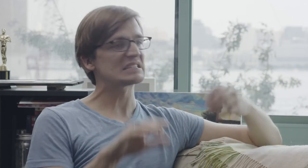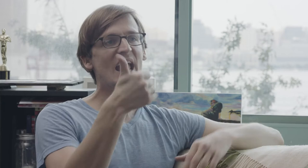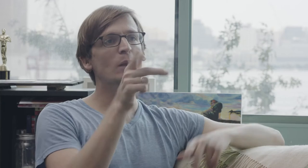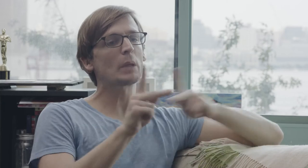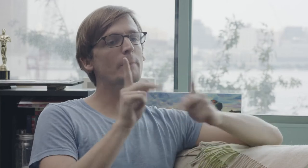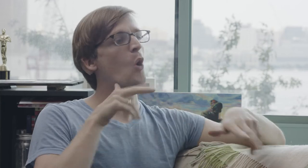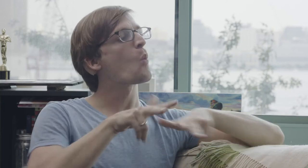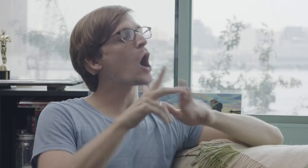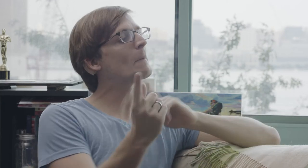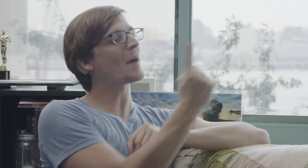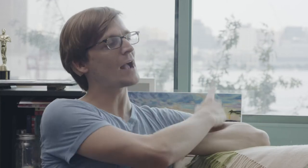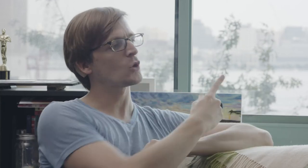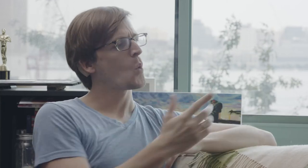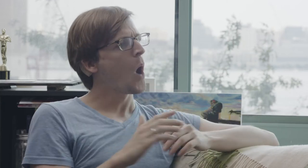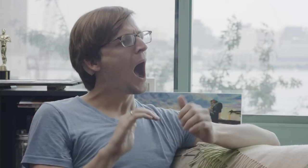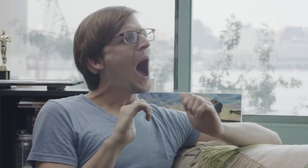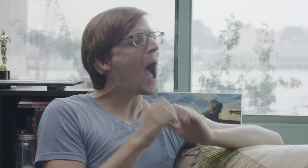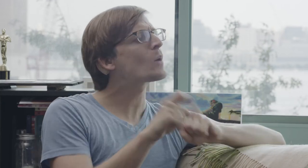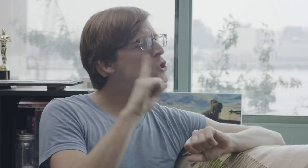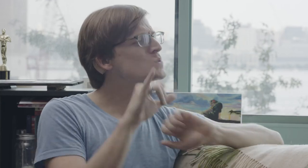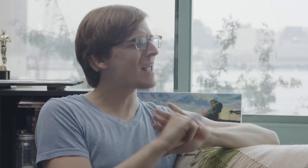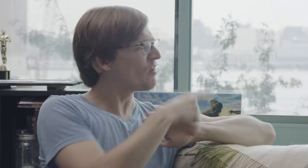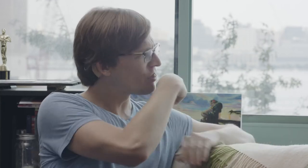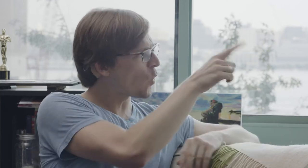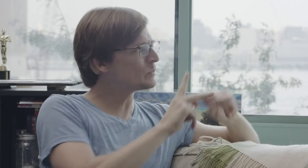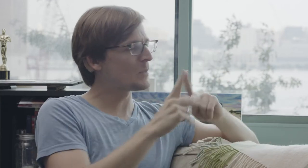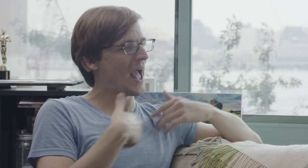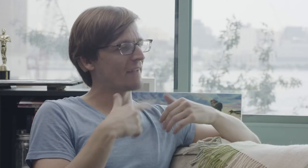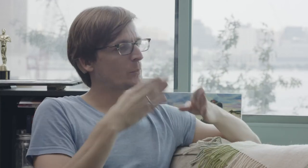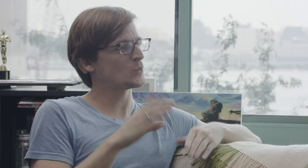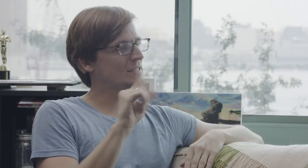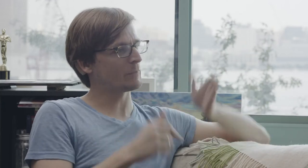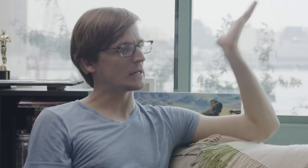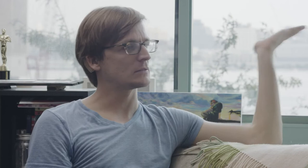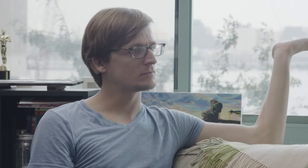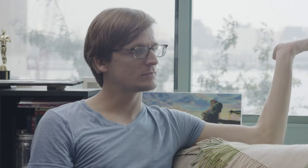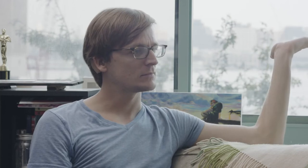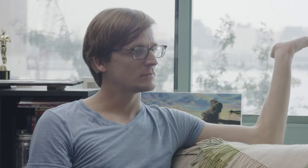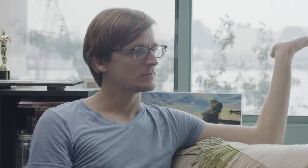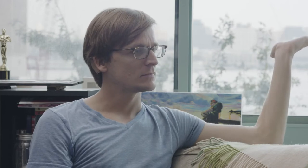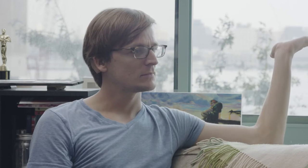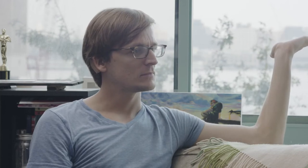You might walk by 10 people. How can you tell if any of them are a person with a disability?